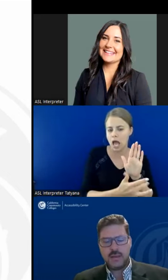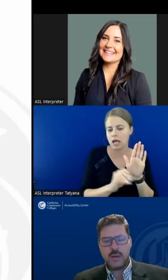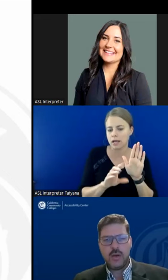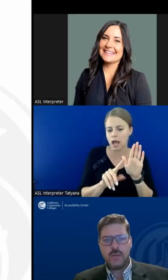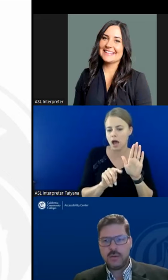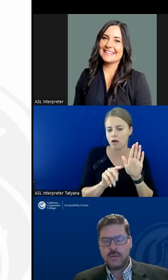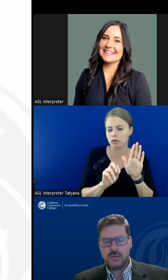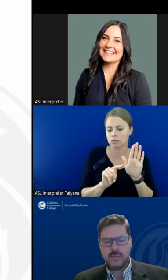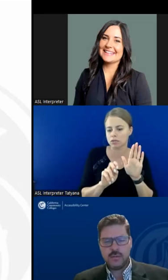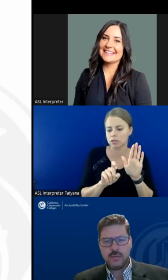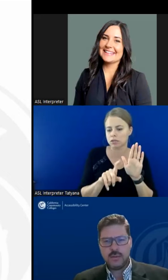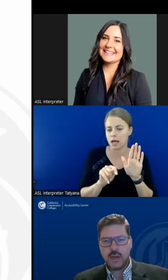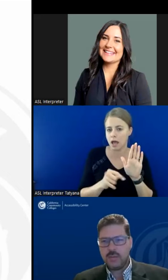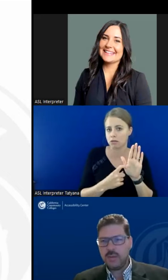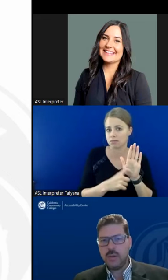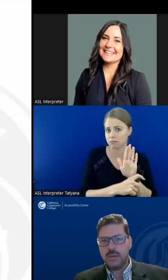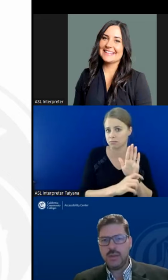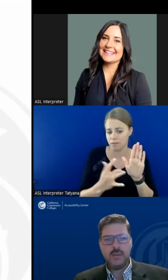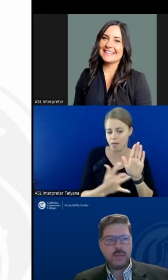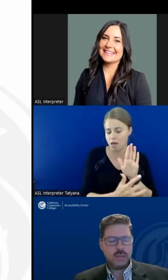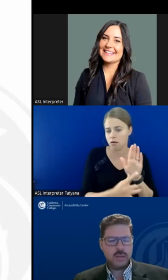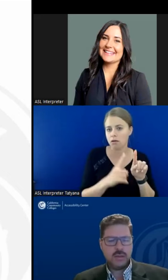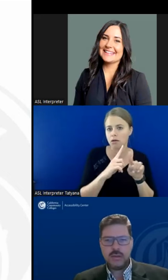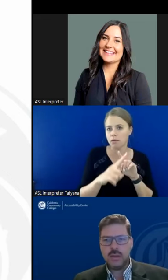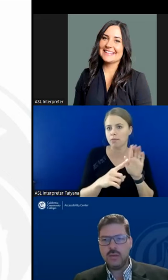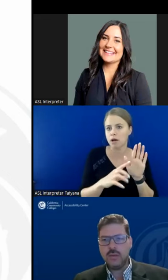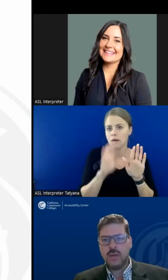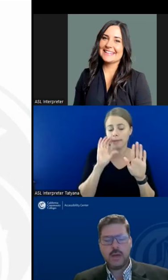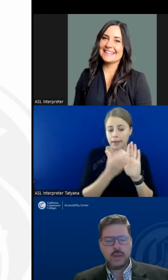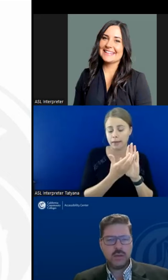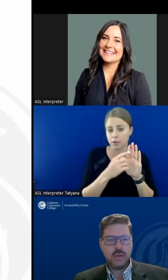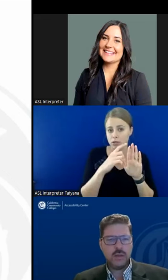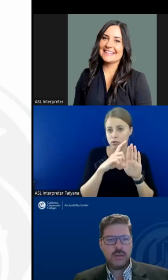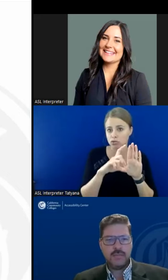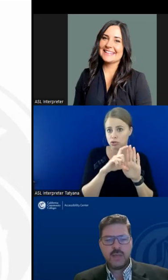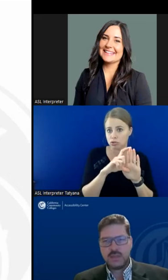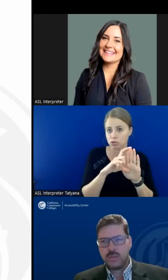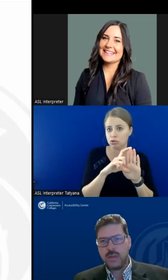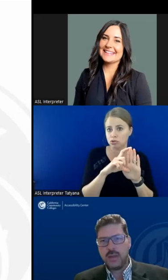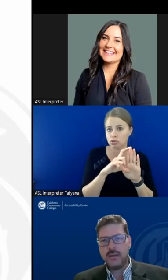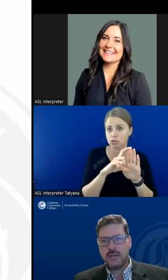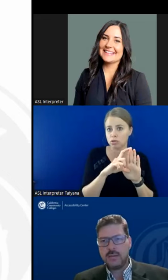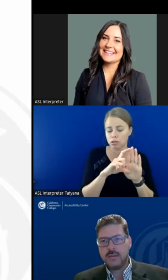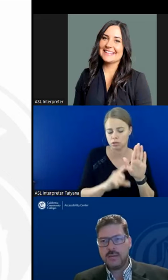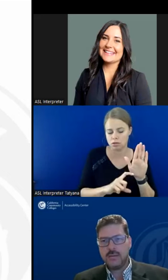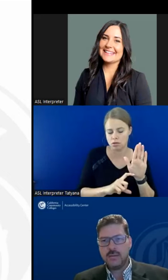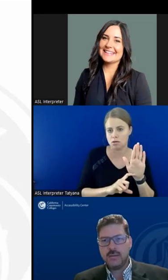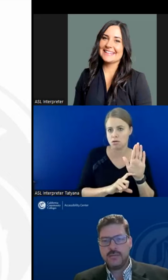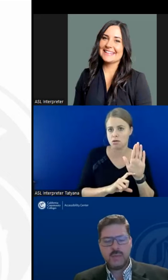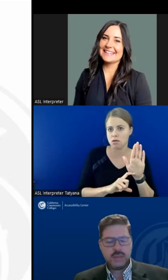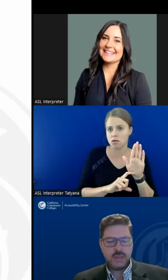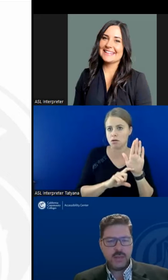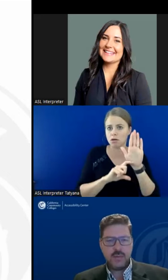However, right below the image you actually explain the same